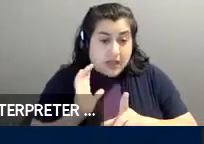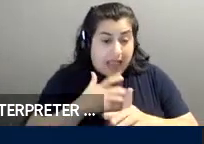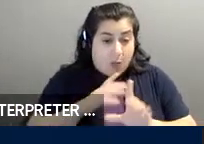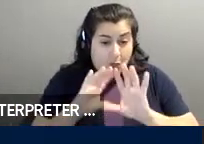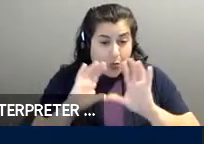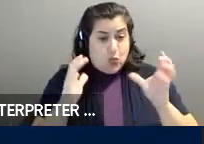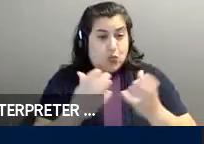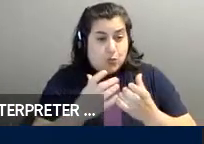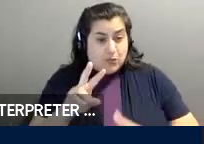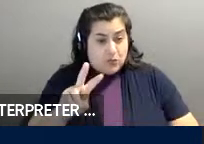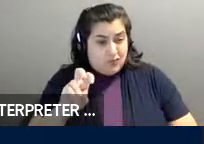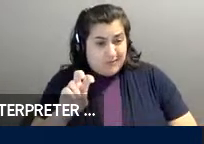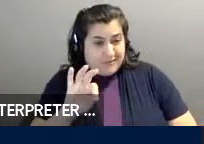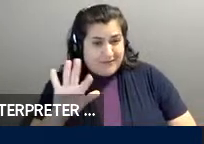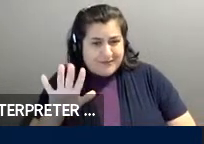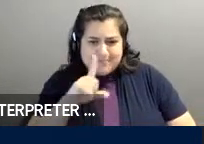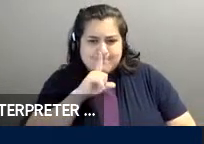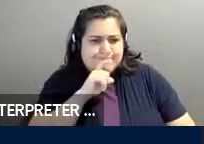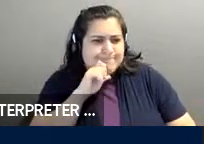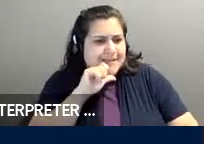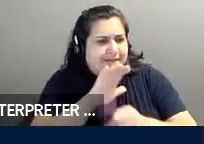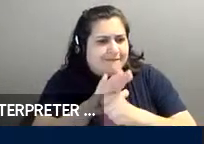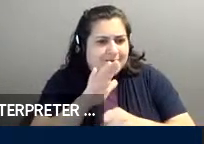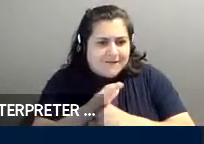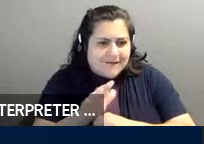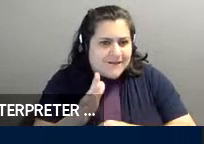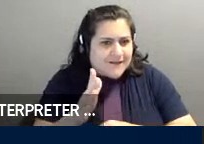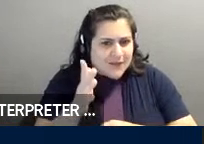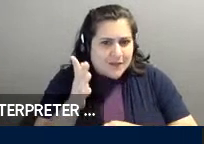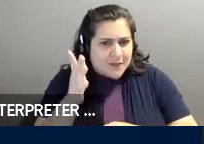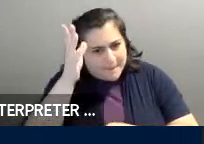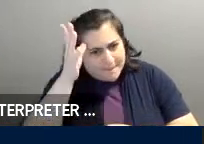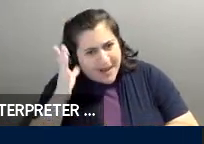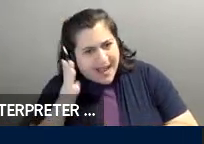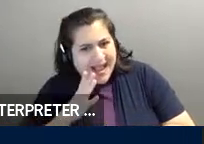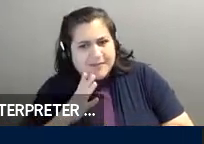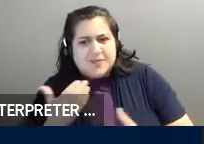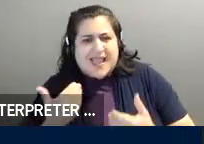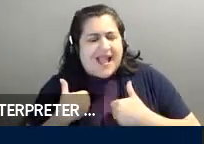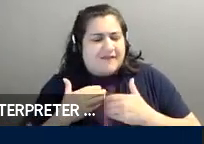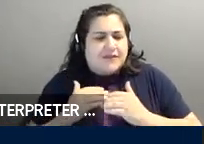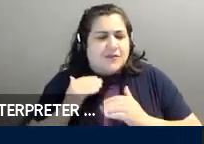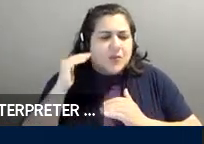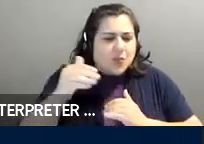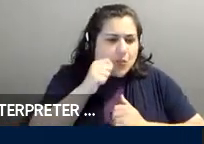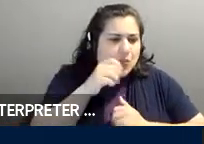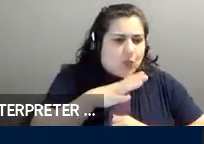Now in addition, the researchers intentionally like over-sampled the power wheelchair users,